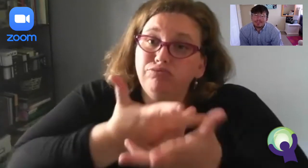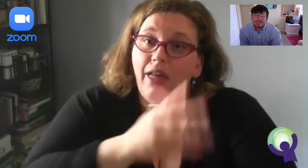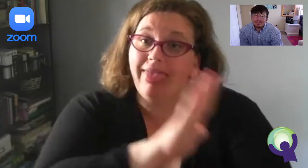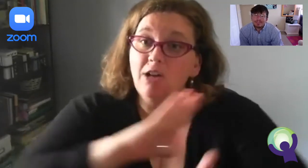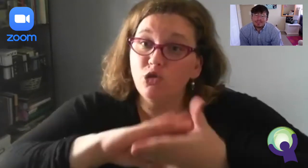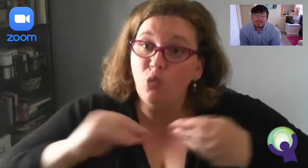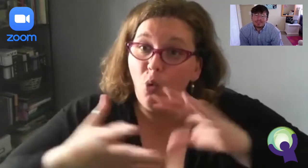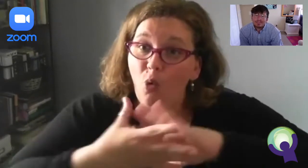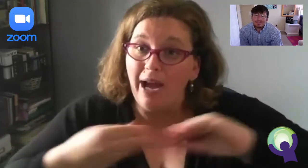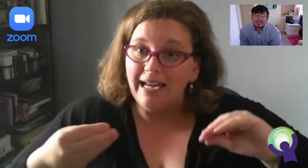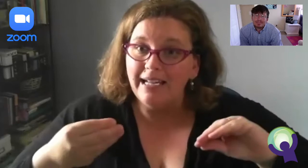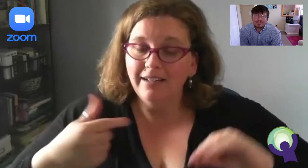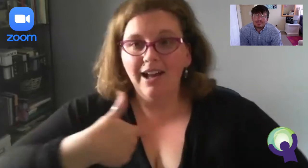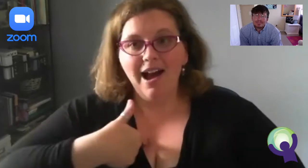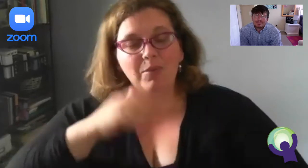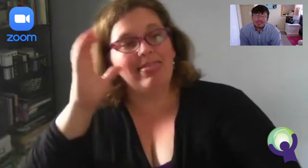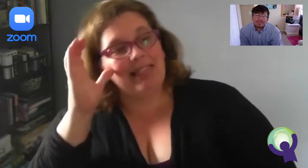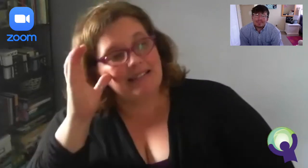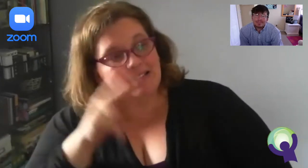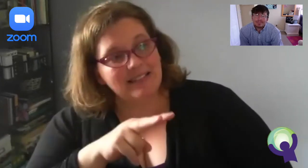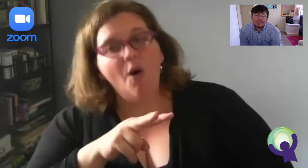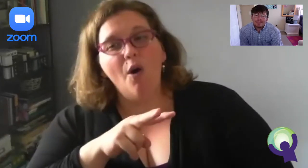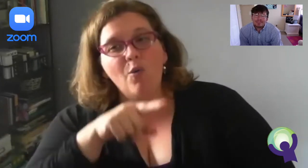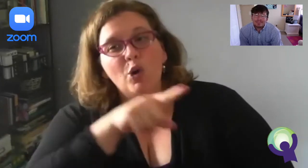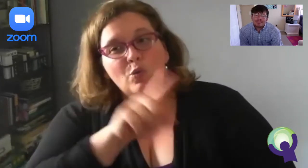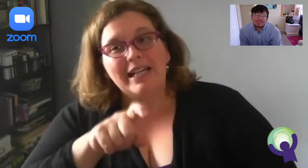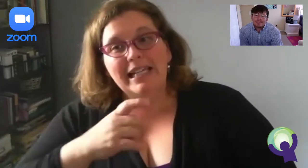about yourself as well, so you have to know their story you have